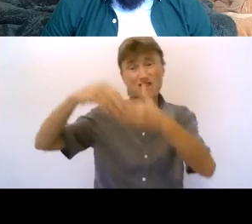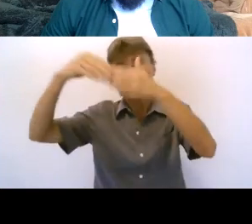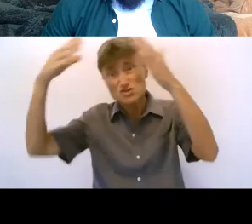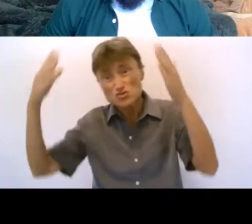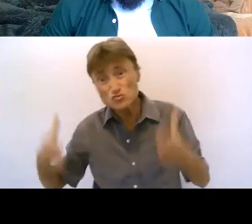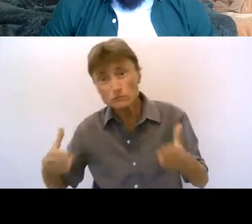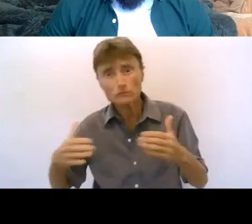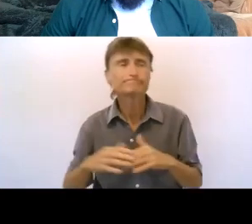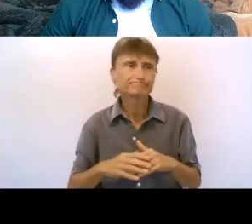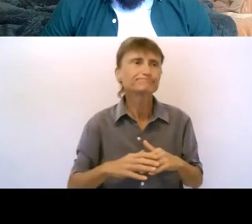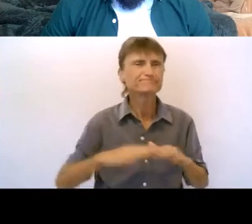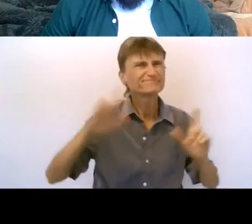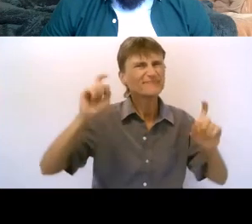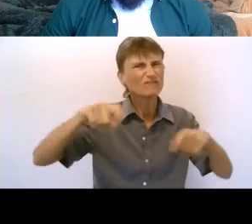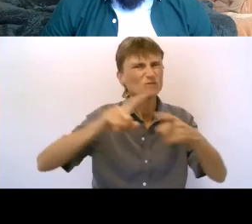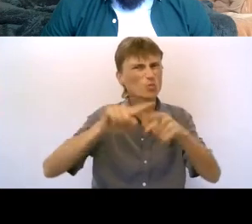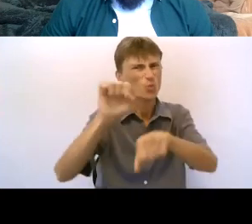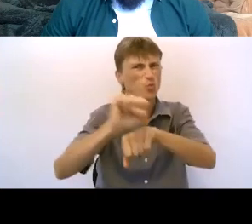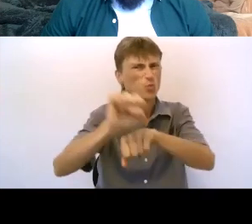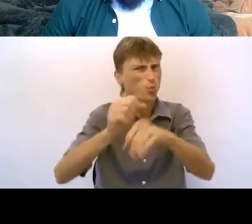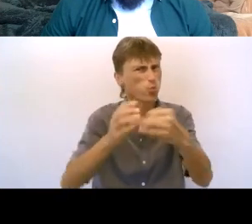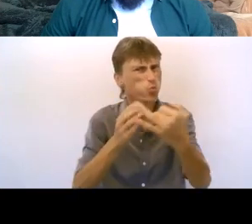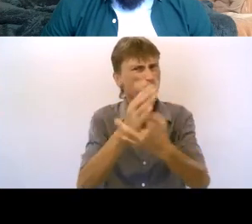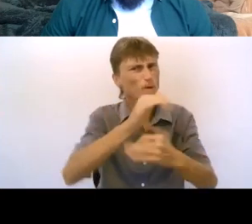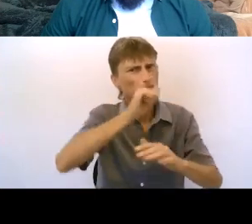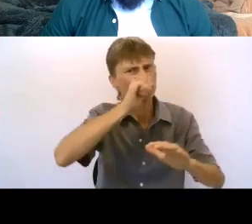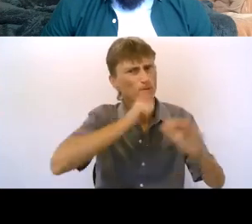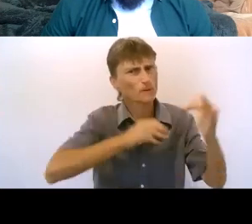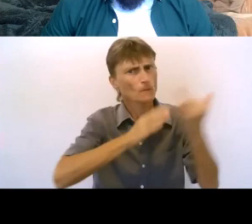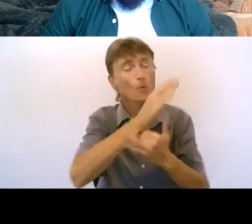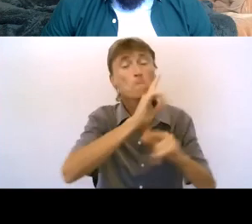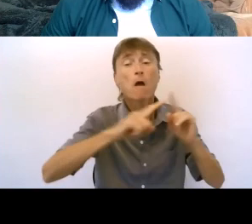us to work through but I did want to just let everybody know about that initiative and